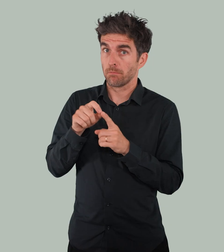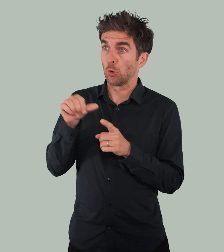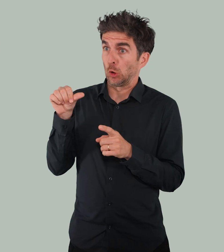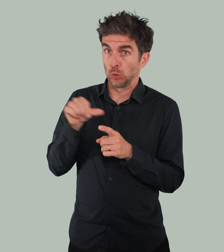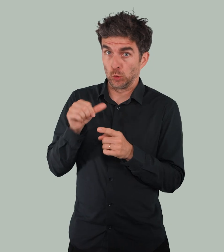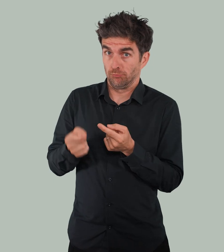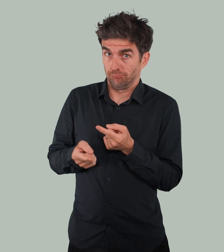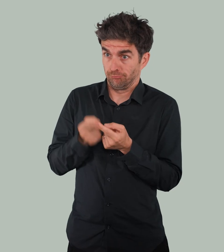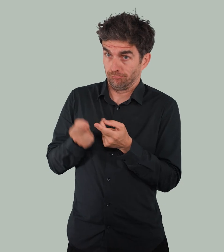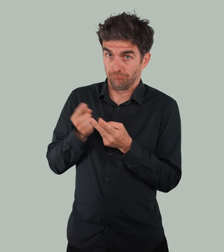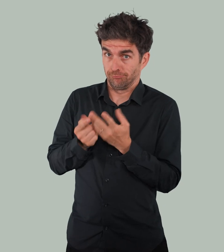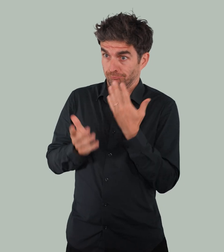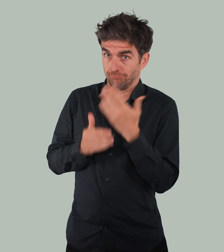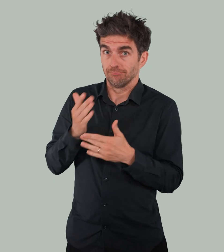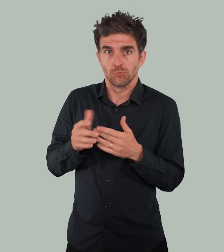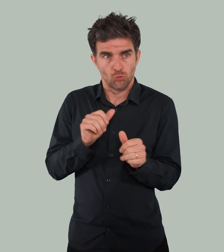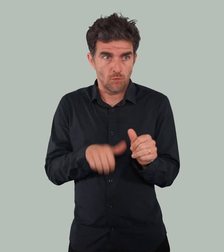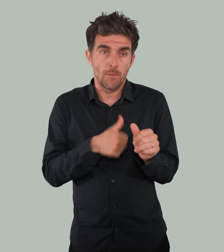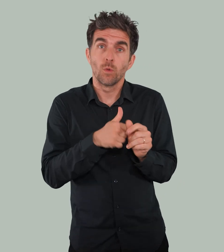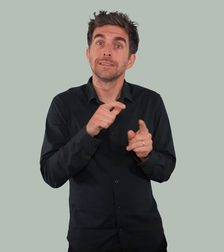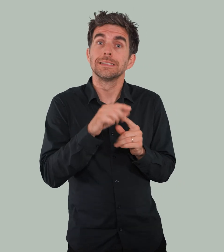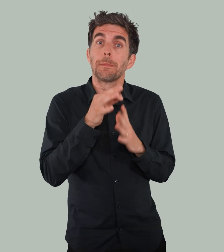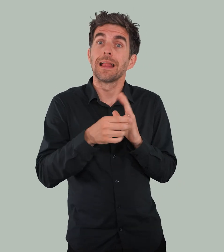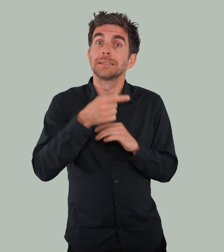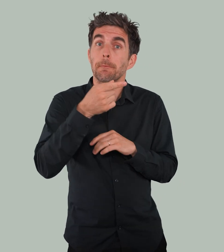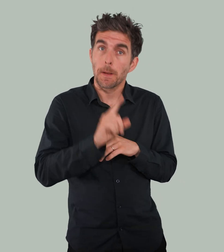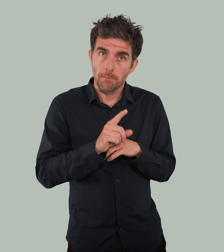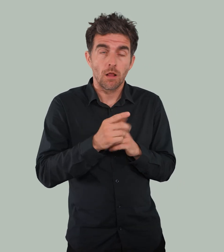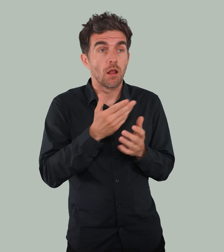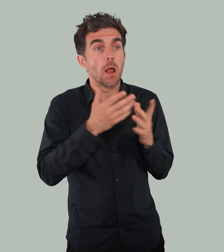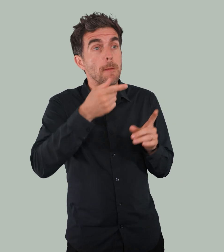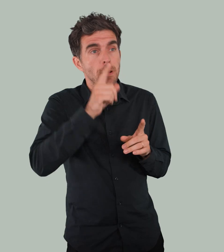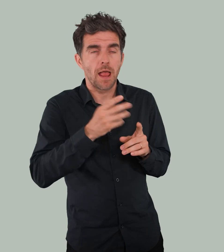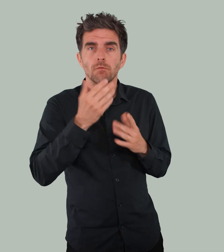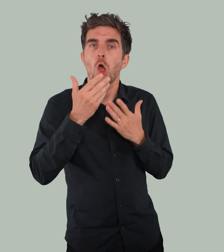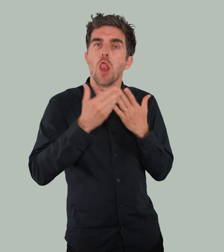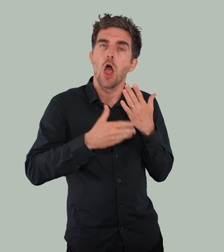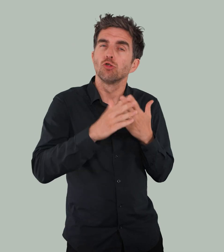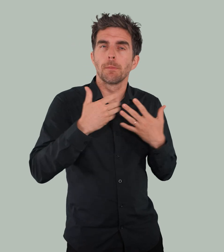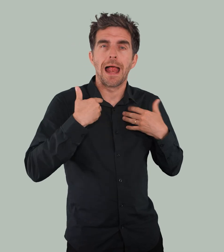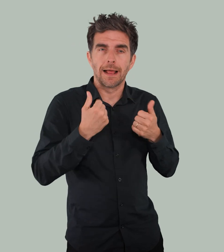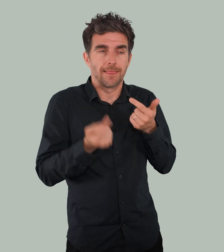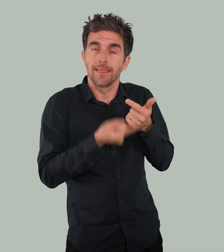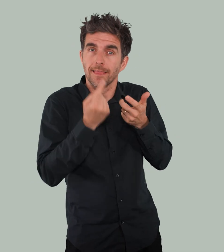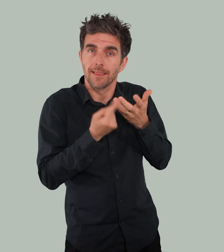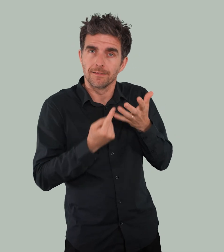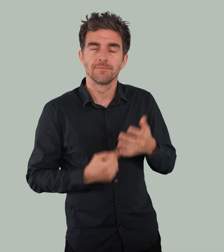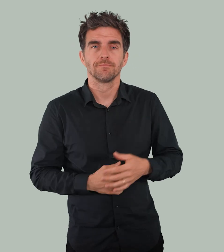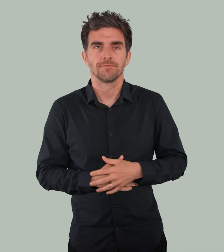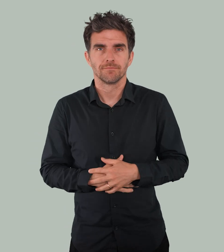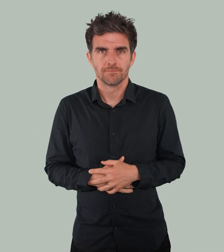should be doing to support disabled people and people with long-term health conditions.